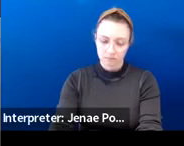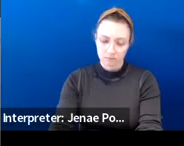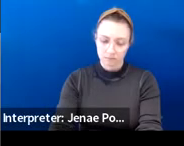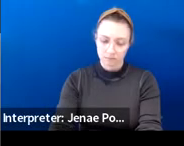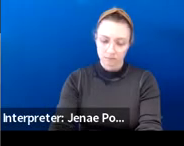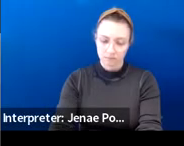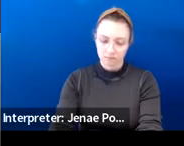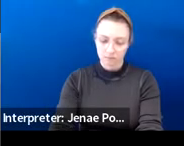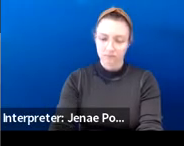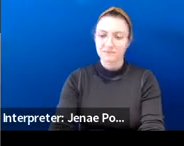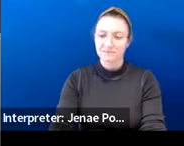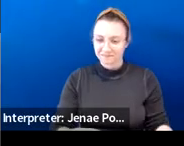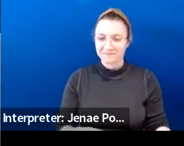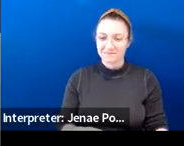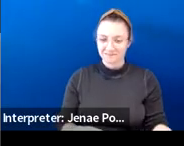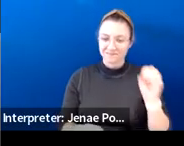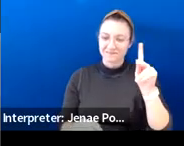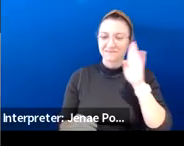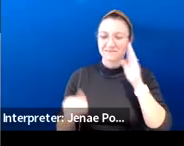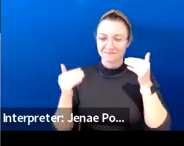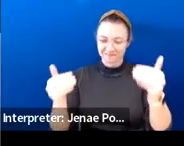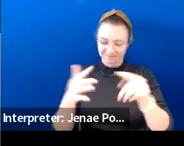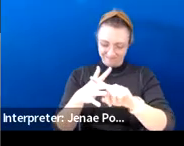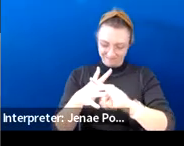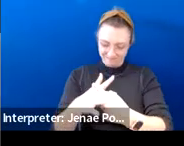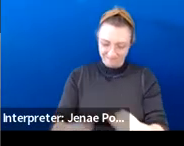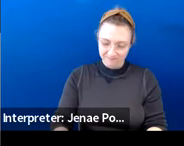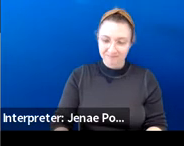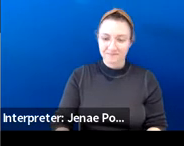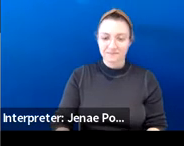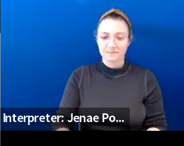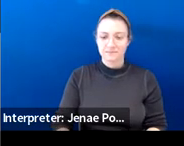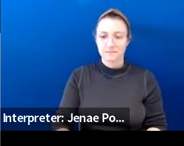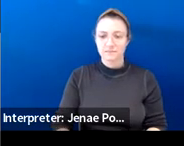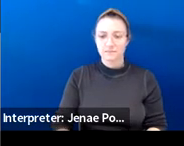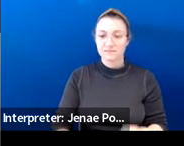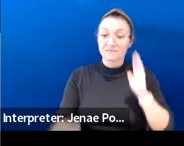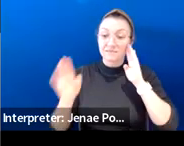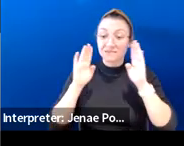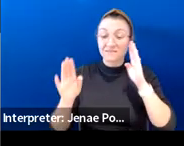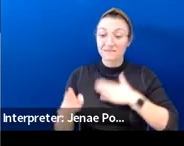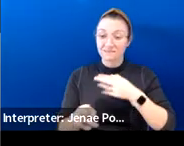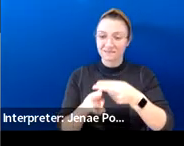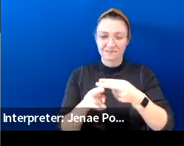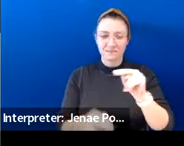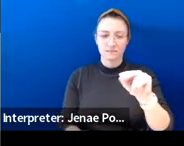All right. So we'll go ahead and get started for you today. So, hello, my name is Naedelene Reyes.